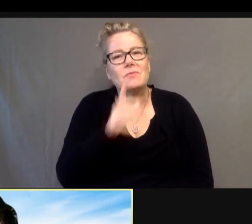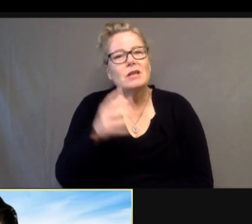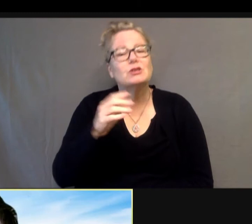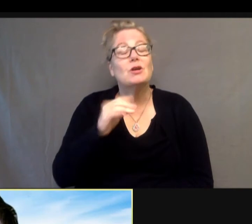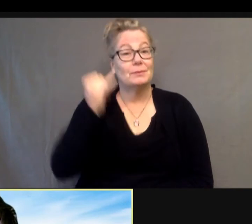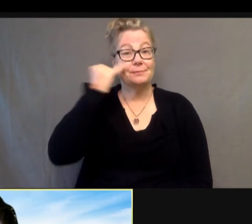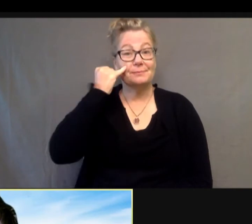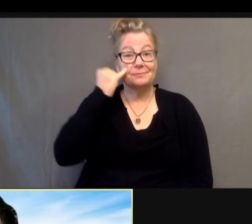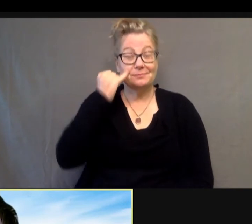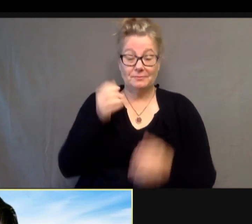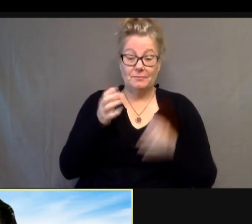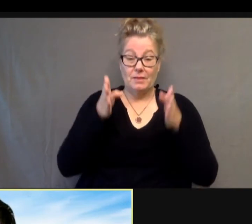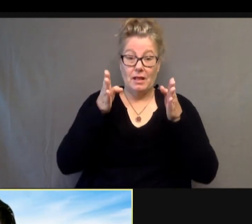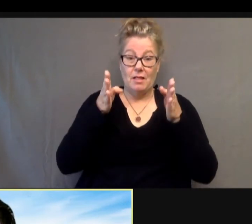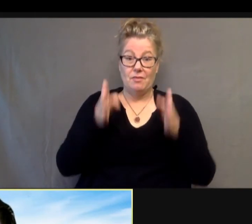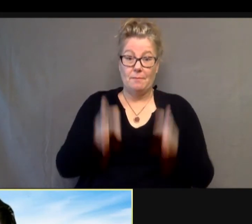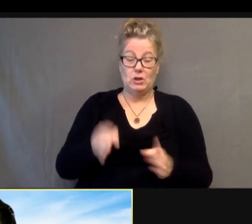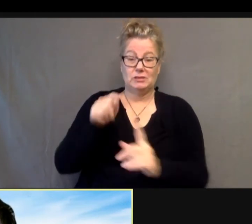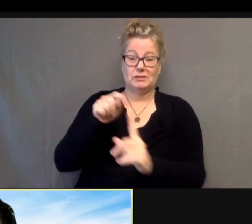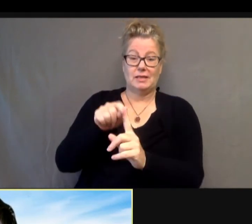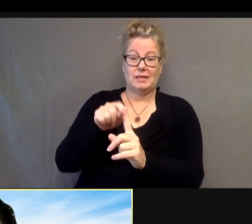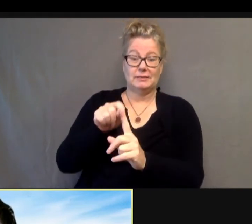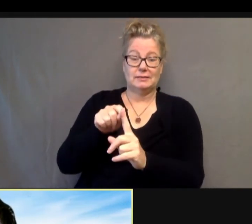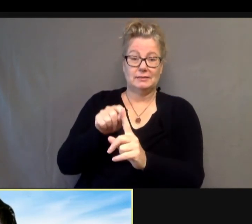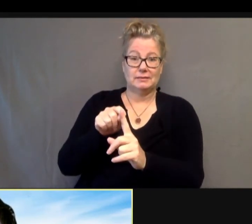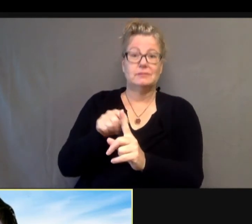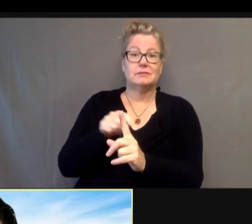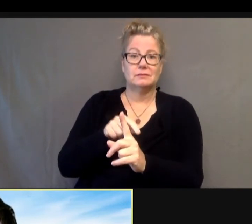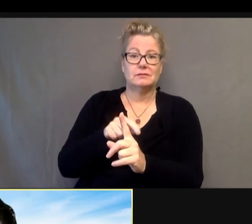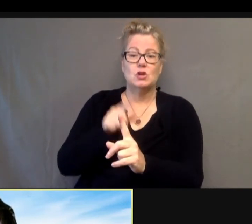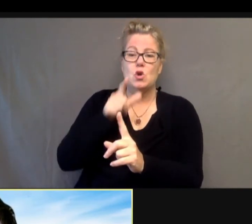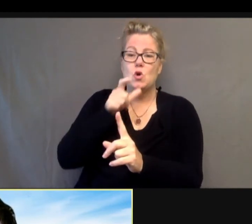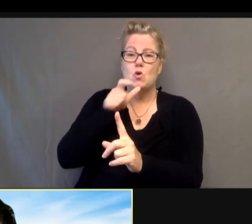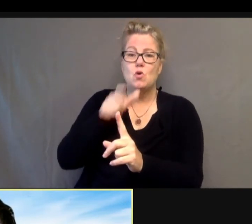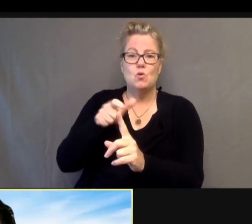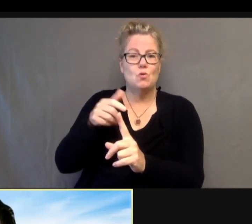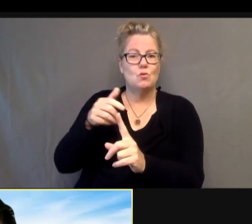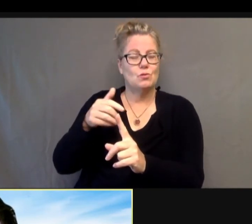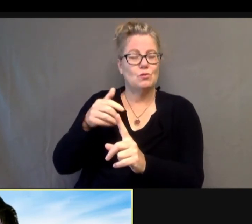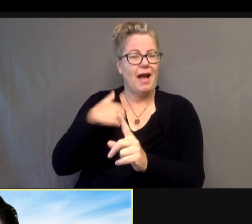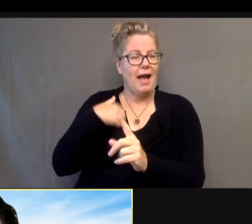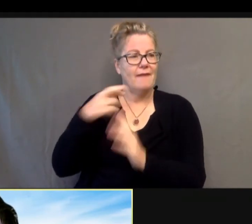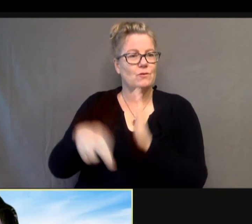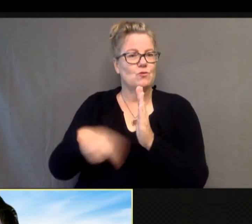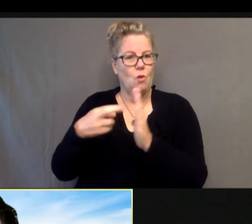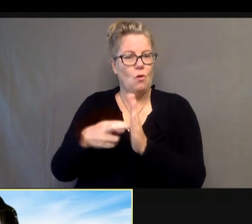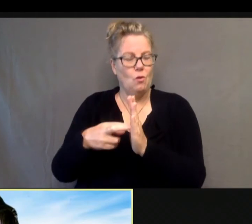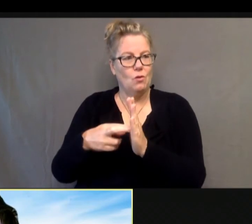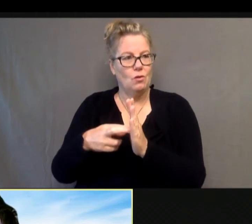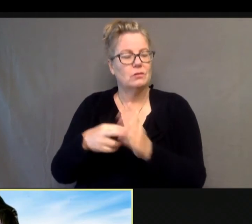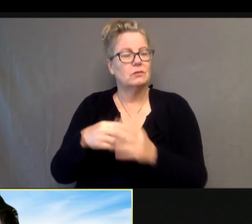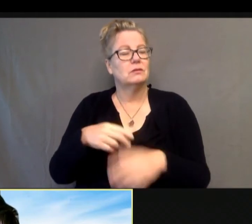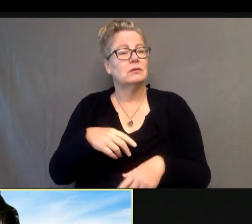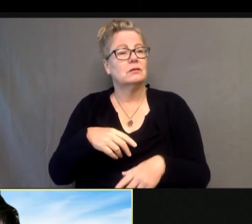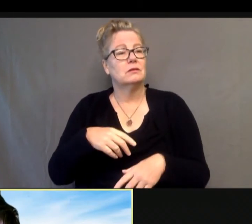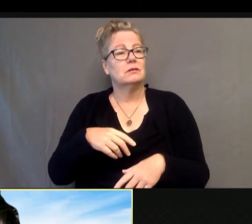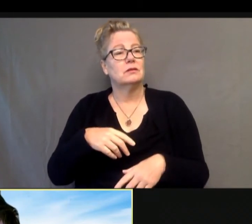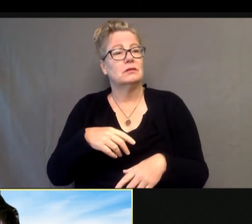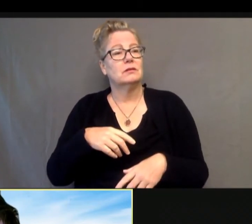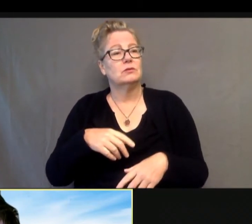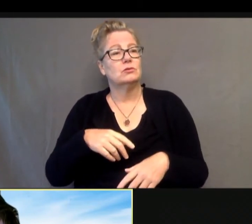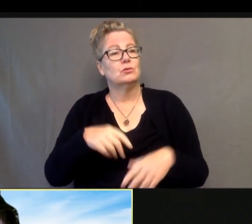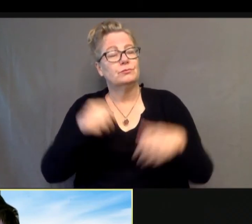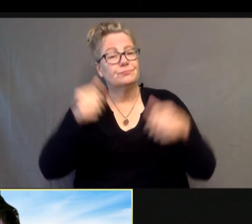the obstacle or barrier or denier of reasonable accommodations is also the ADA coordinator